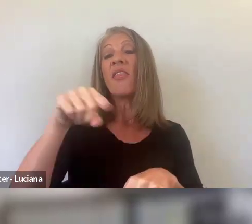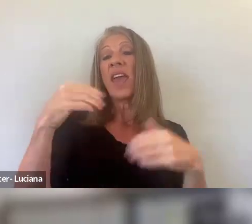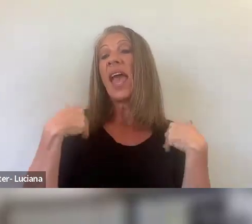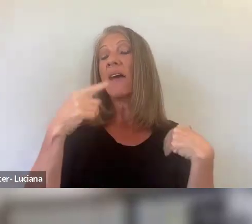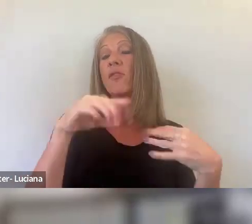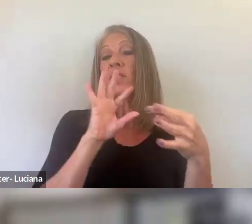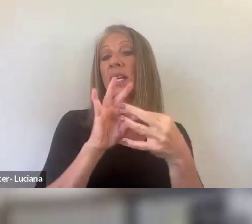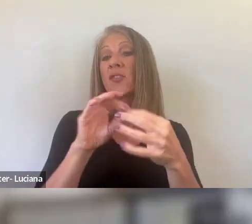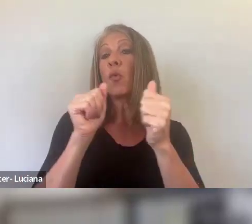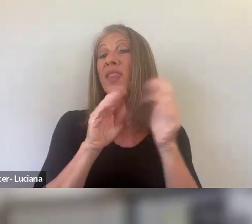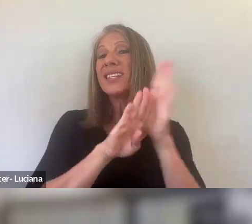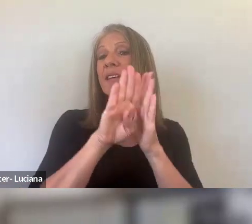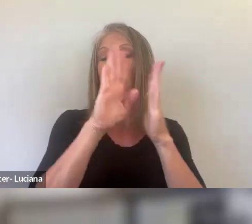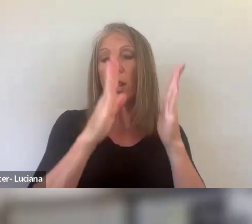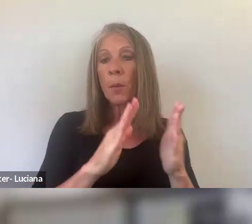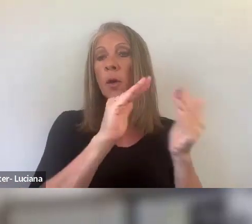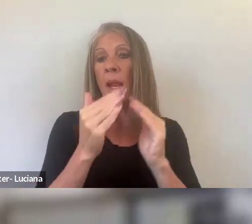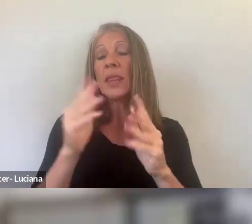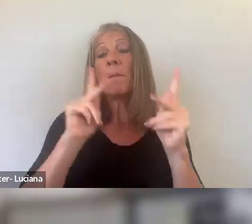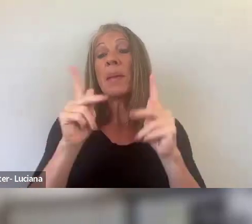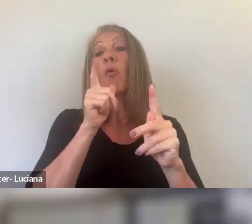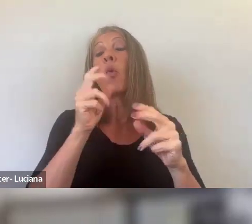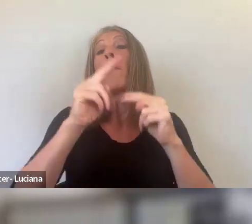with the developer community and the folks actually building the housing.